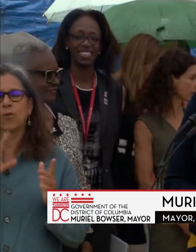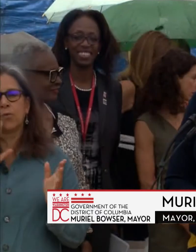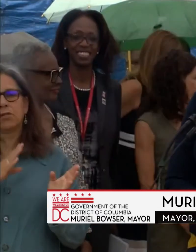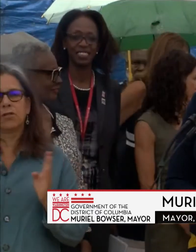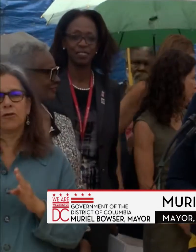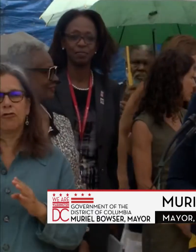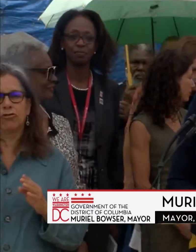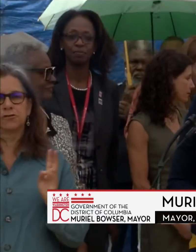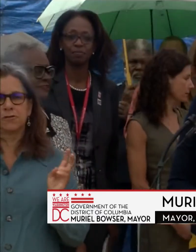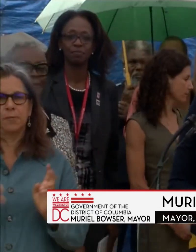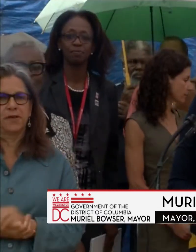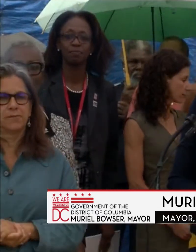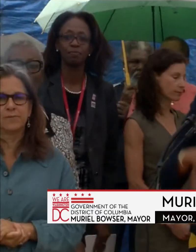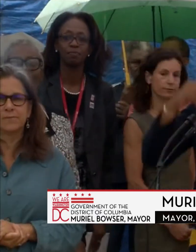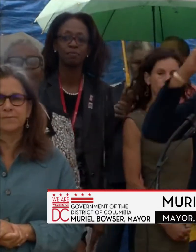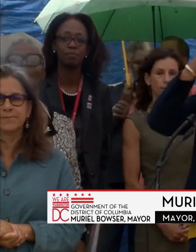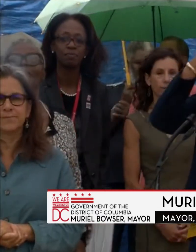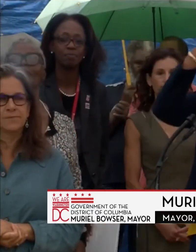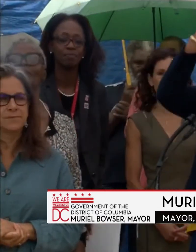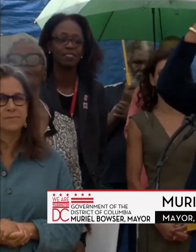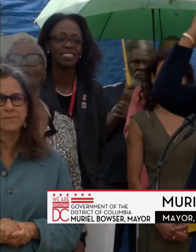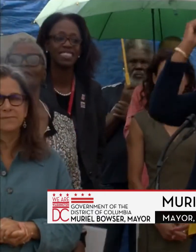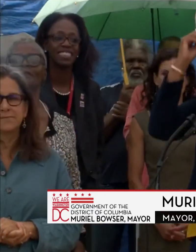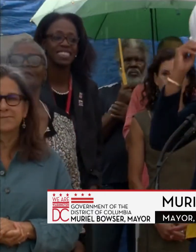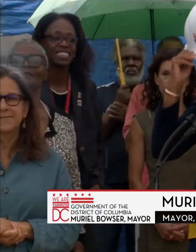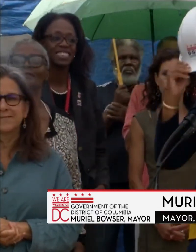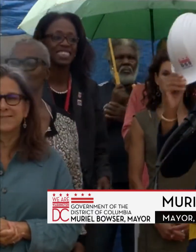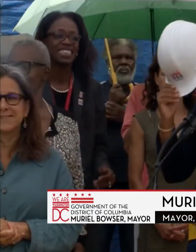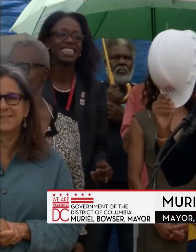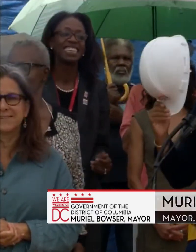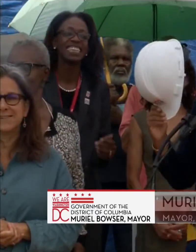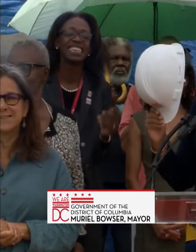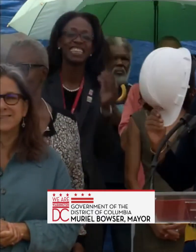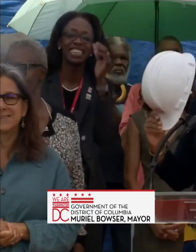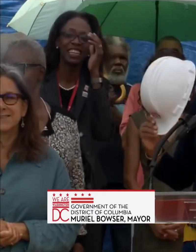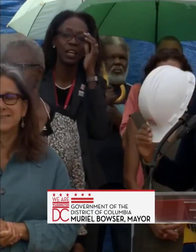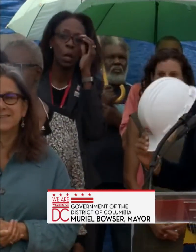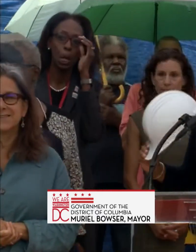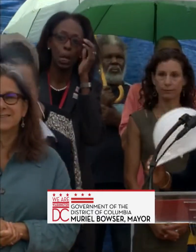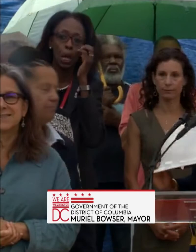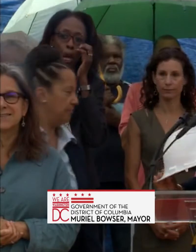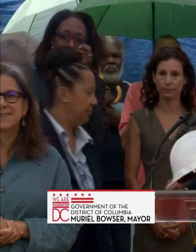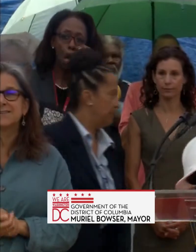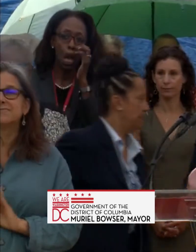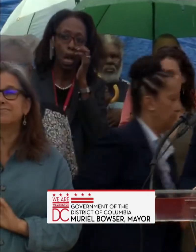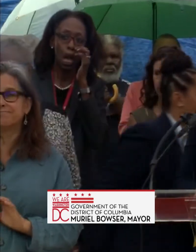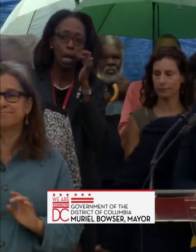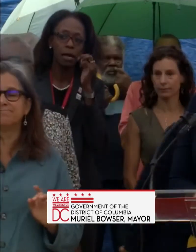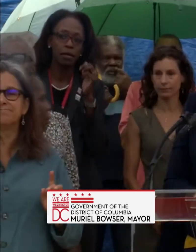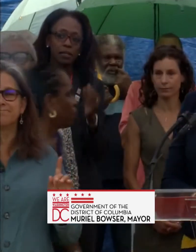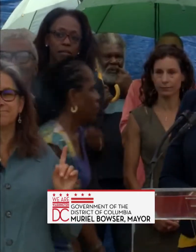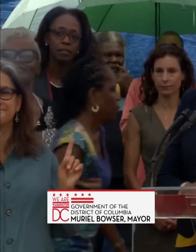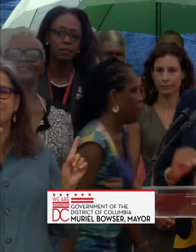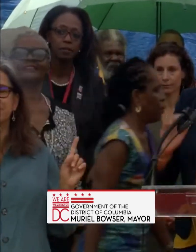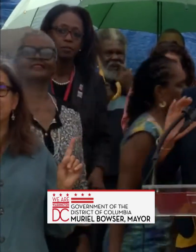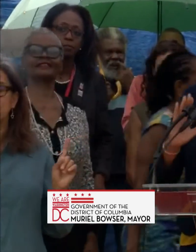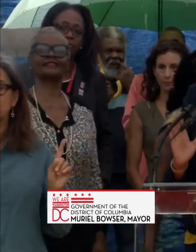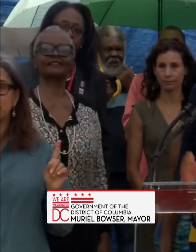YES. YOU CAN'T SEE US WAY BACK HERE. THIS IS THE FIRST GROUNDBREAKING. YOUR WHOLE PLAN IS TO CLOSE D.C.